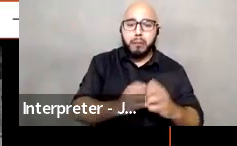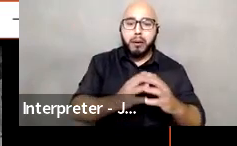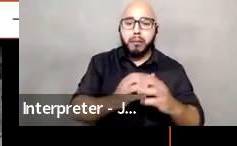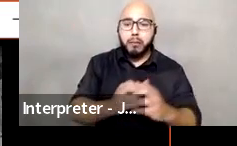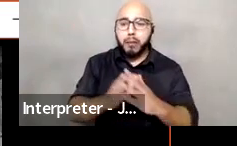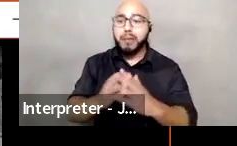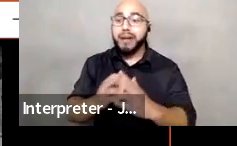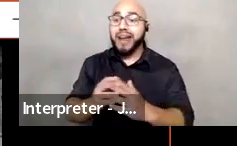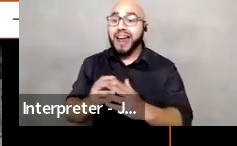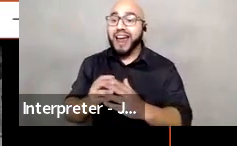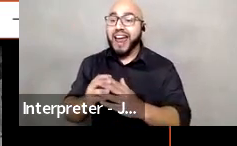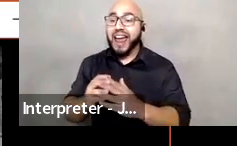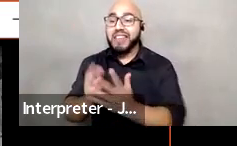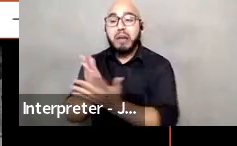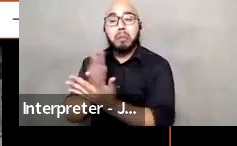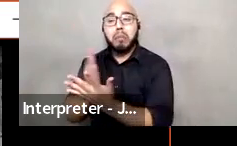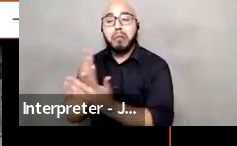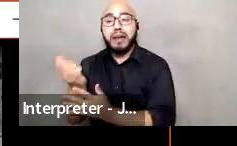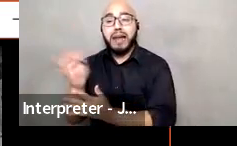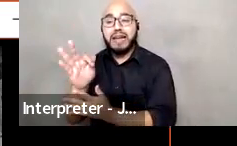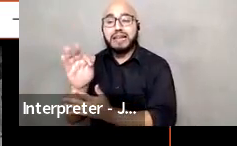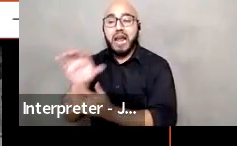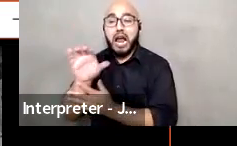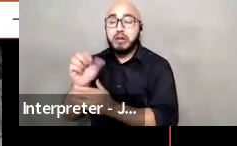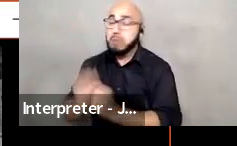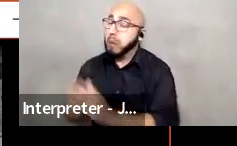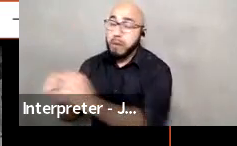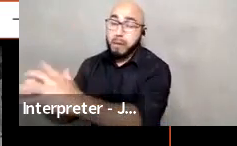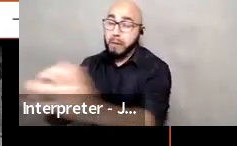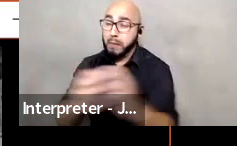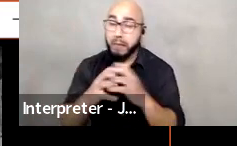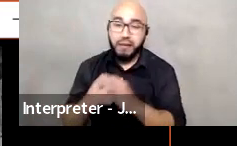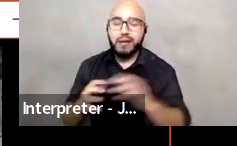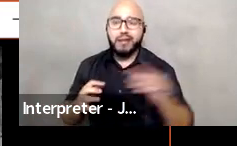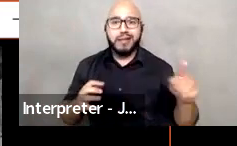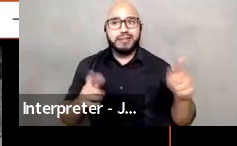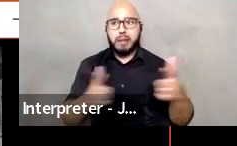This is the unveiling of the largest one there was in Richmond, Virginia, in 1890.